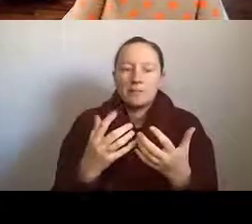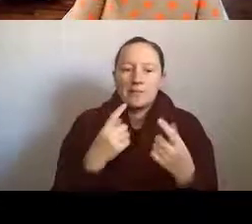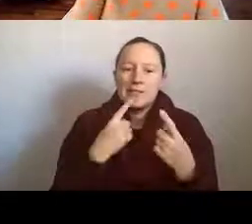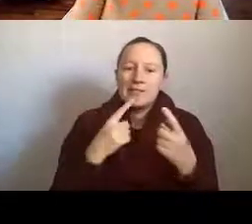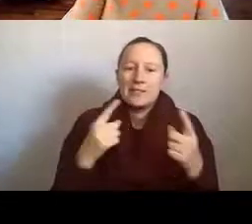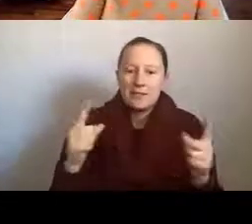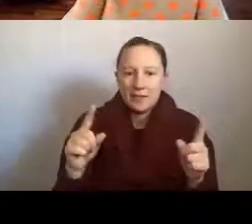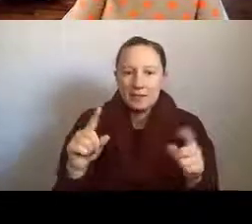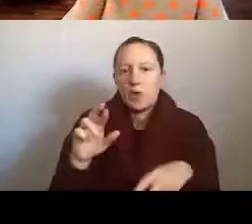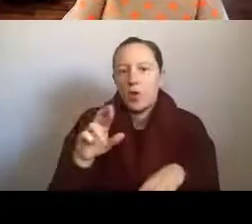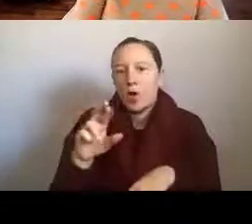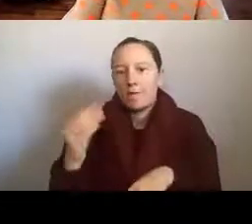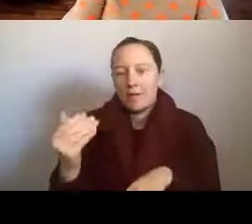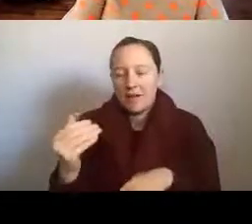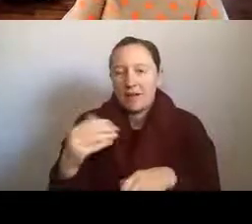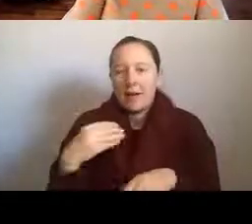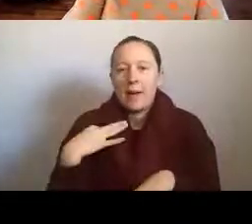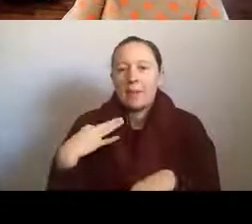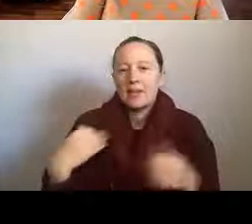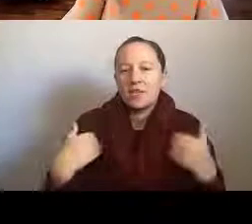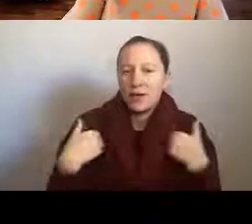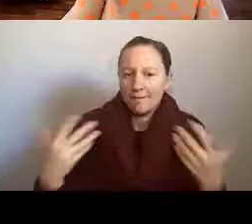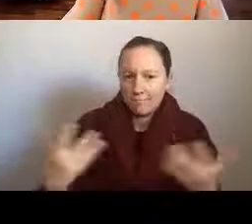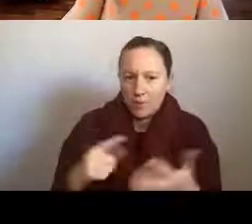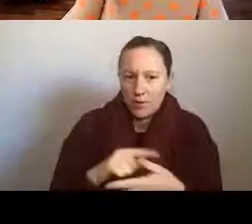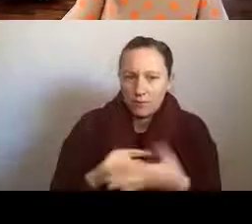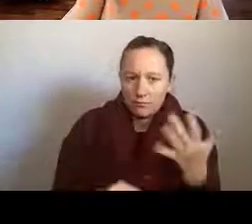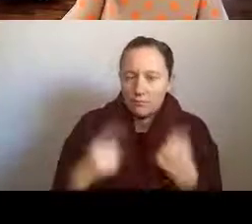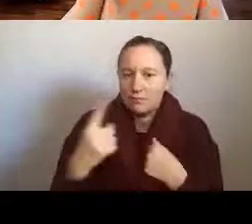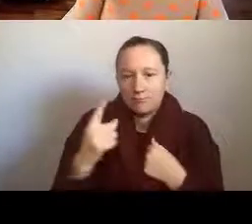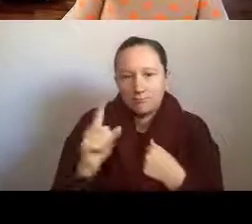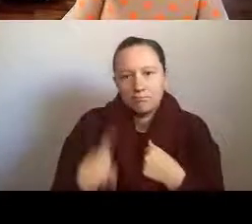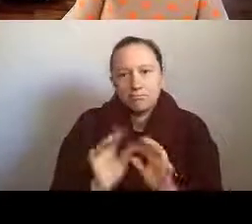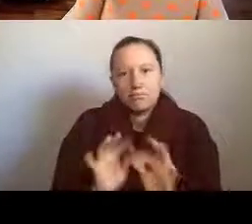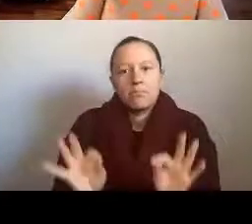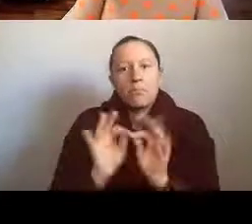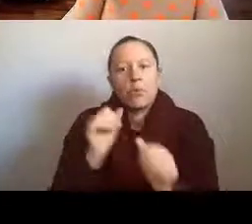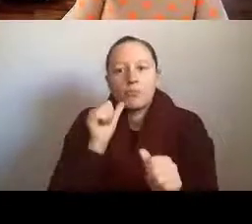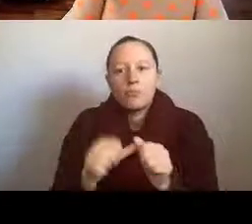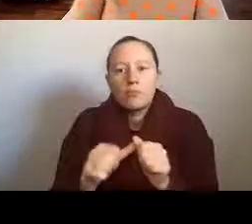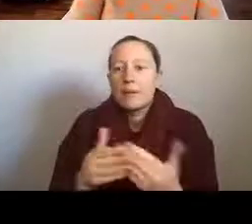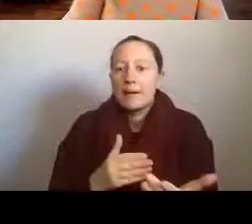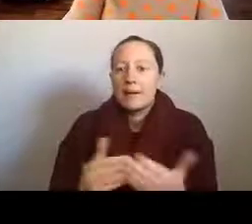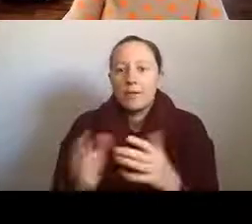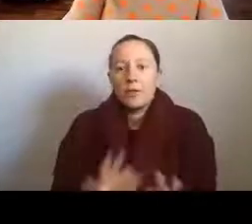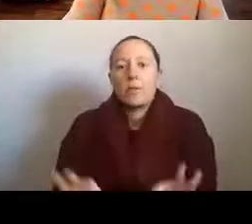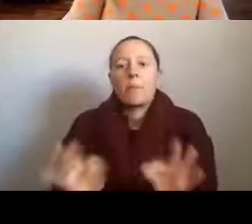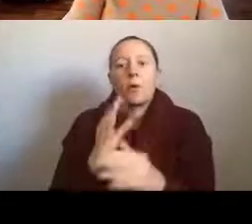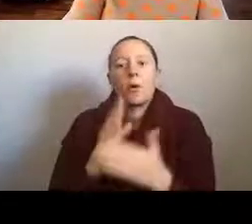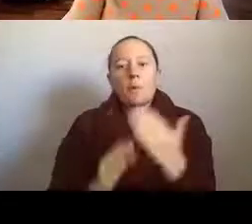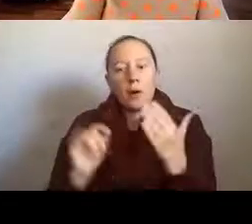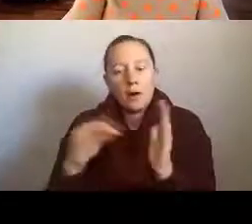Something that's really important to remember is that even though there is an important aspect of student involvement,